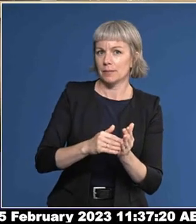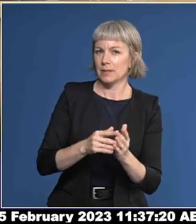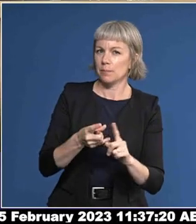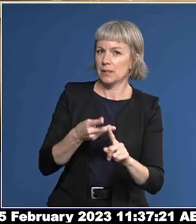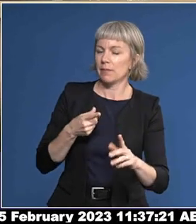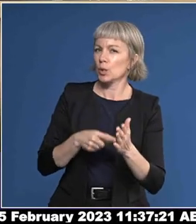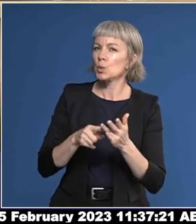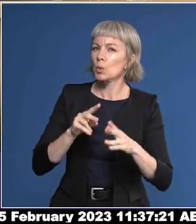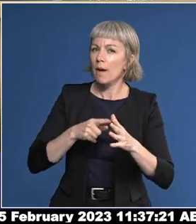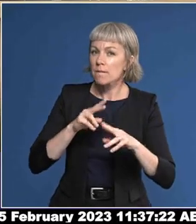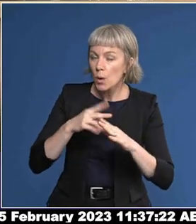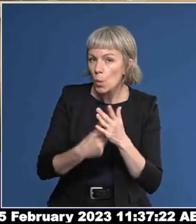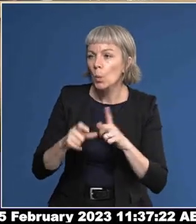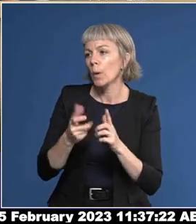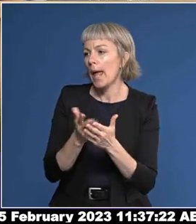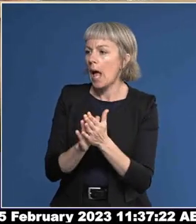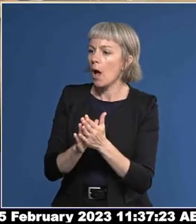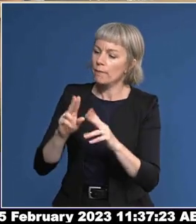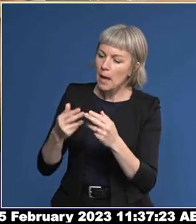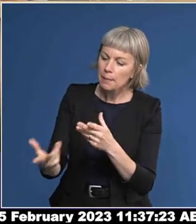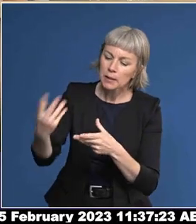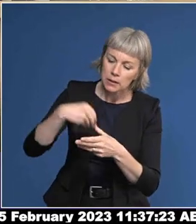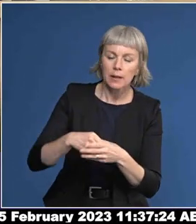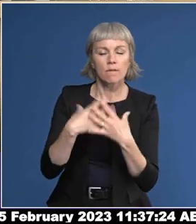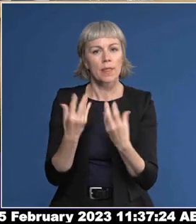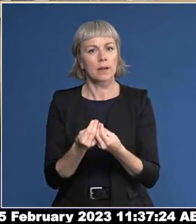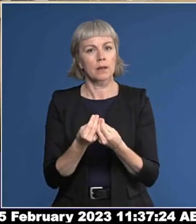So I have no issue at all with there being common core modules.